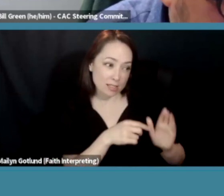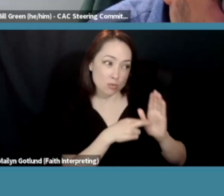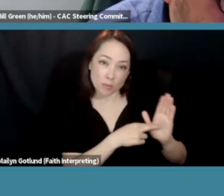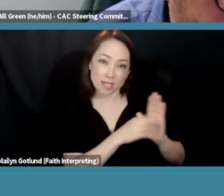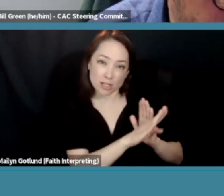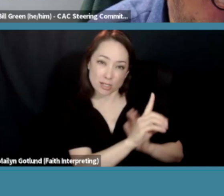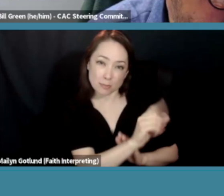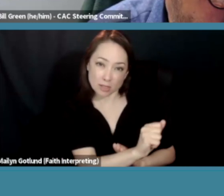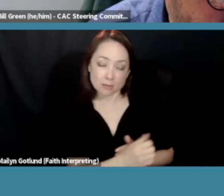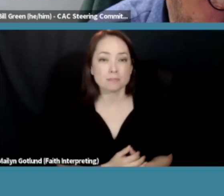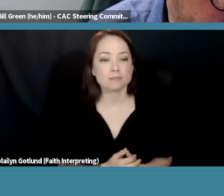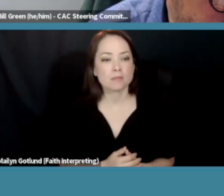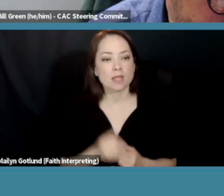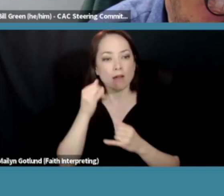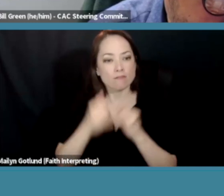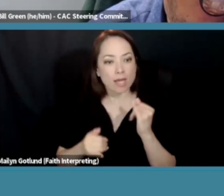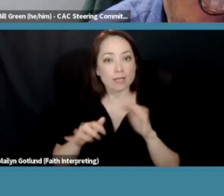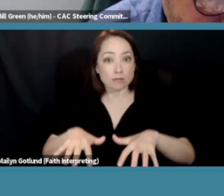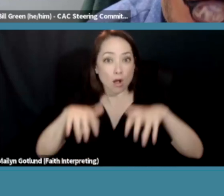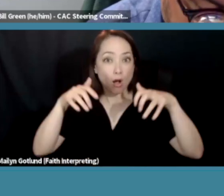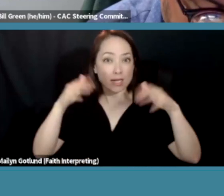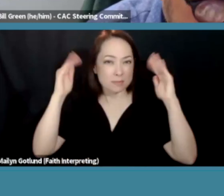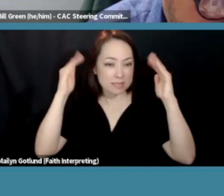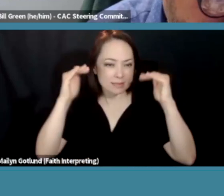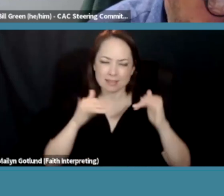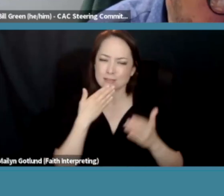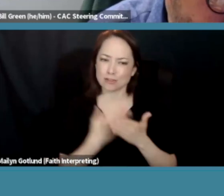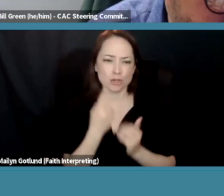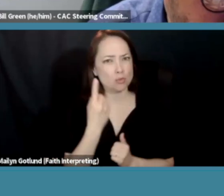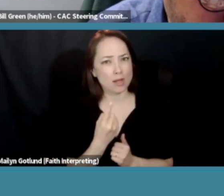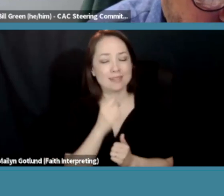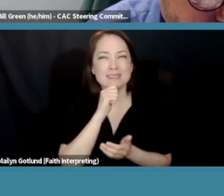Then finally in this, the audience expectations. This is a great one of those unwritten rules.